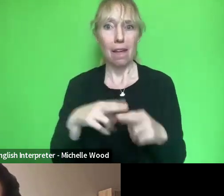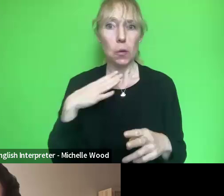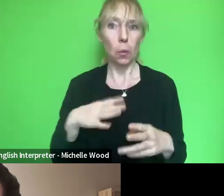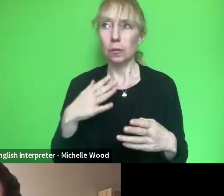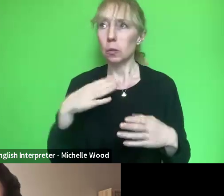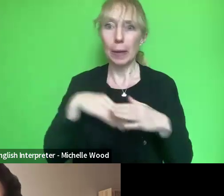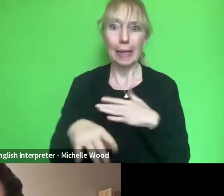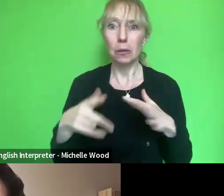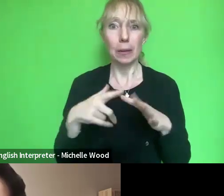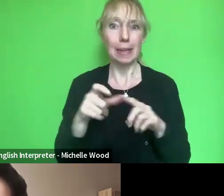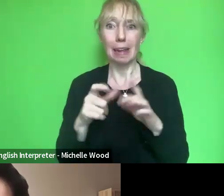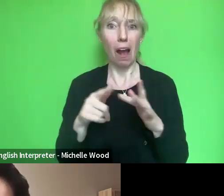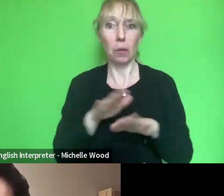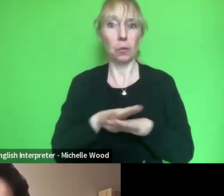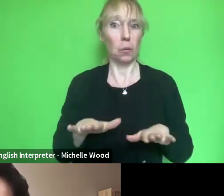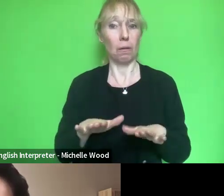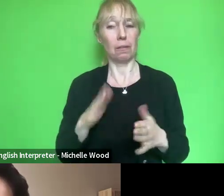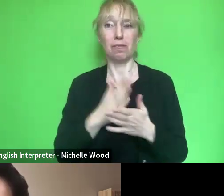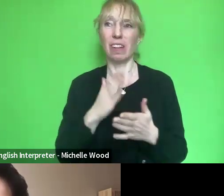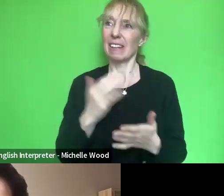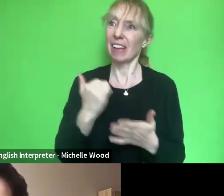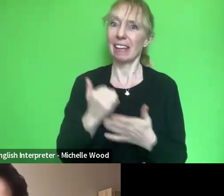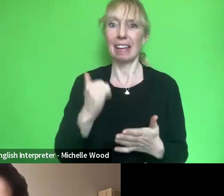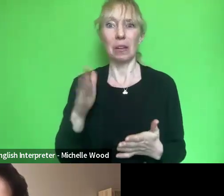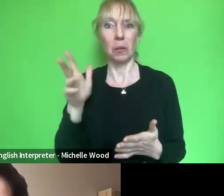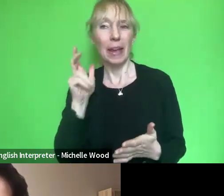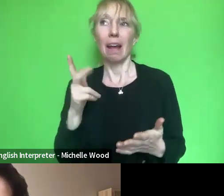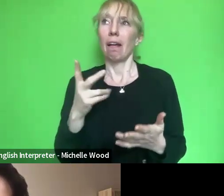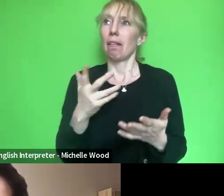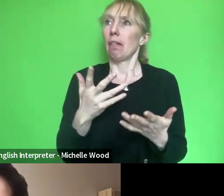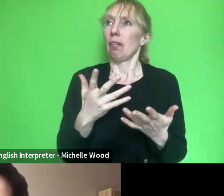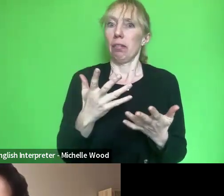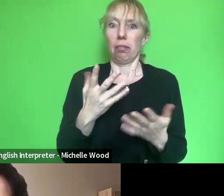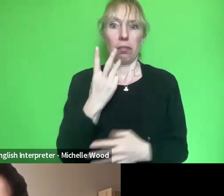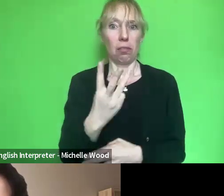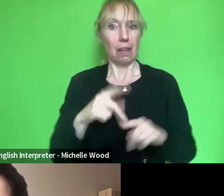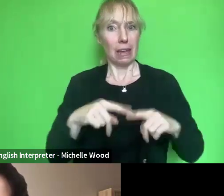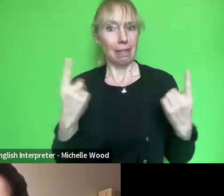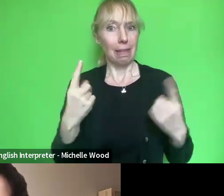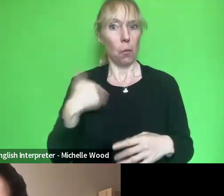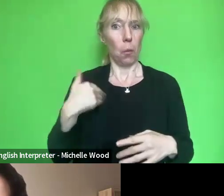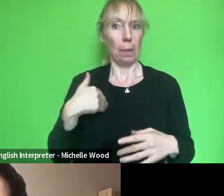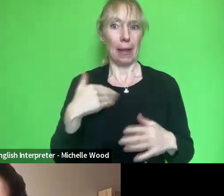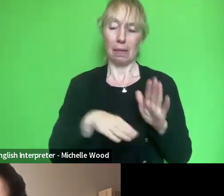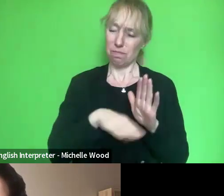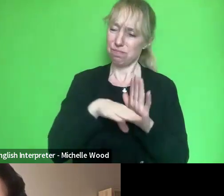wonderful to hear three, three different women who have all reached such levels of their career and all approached